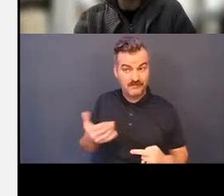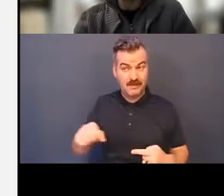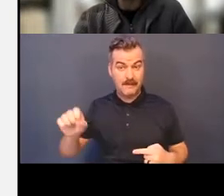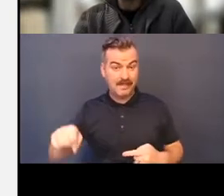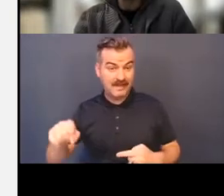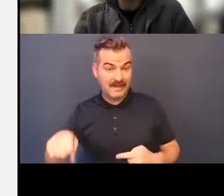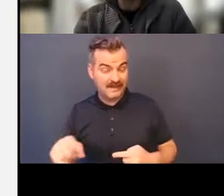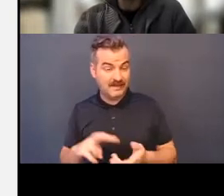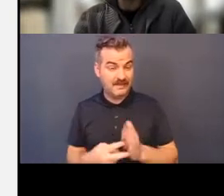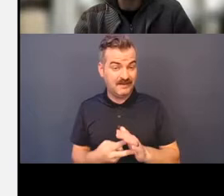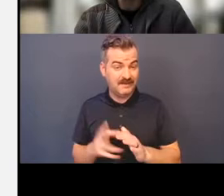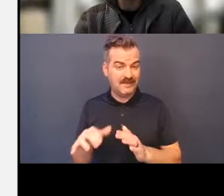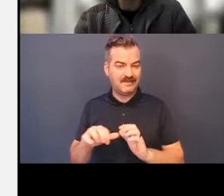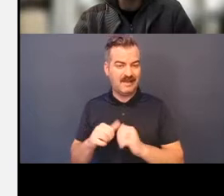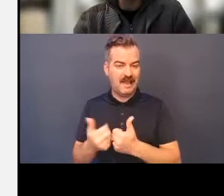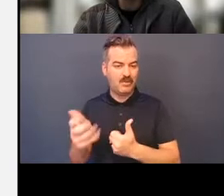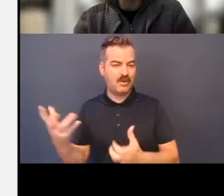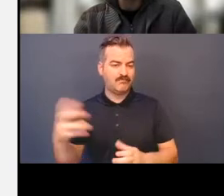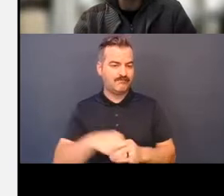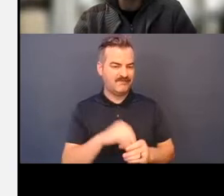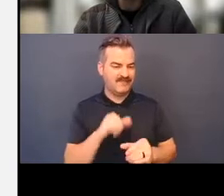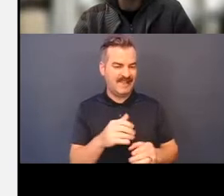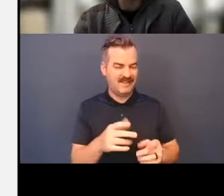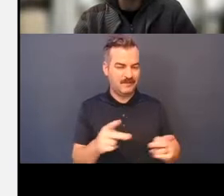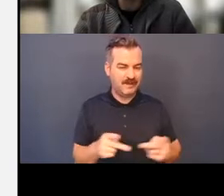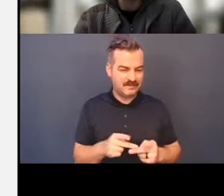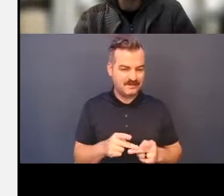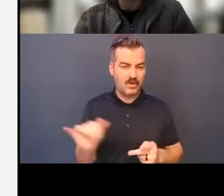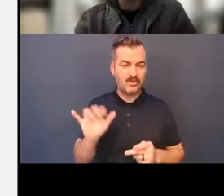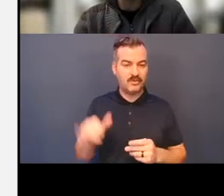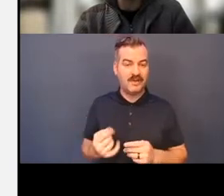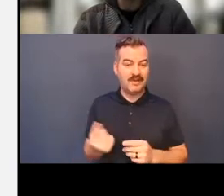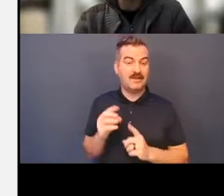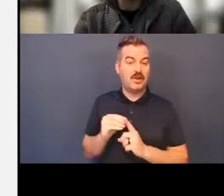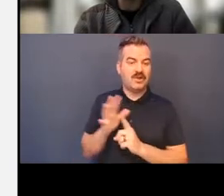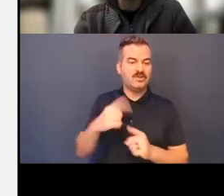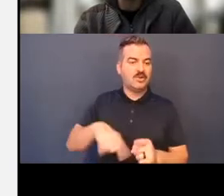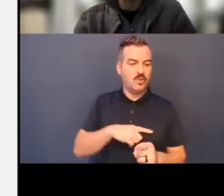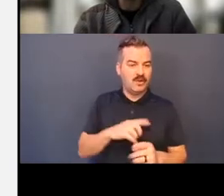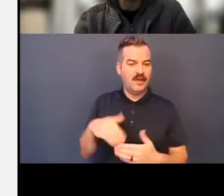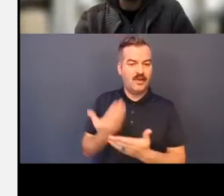being at home in a space is also an orientation that we inherit upon arrival does ability